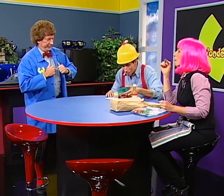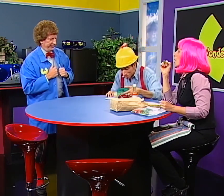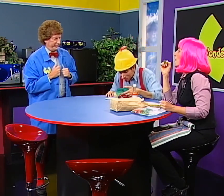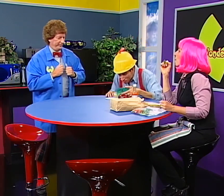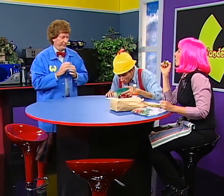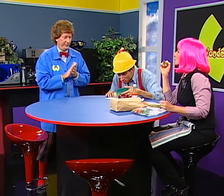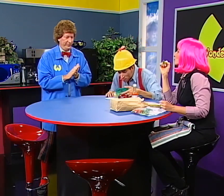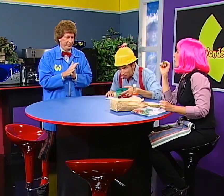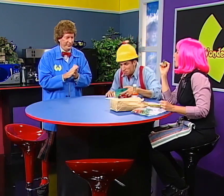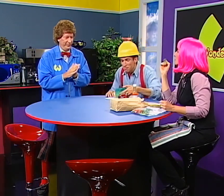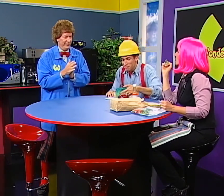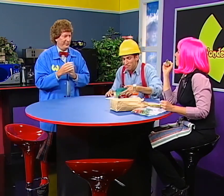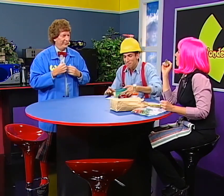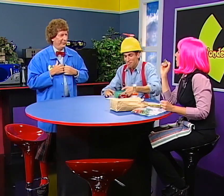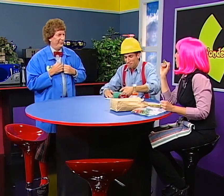(SNIFF!)